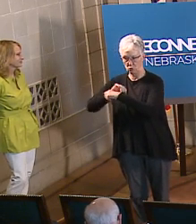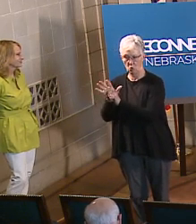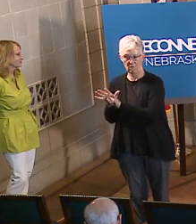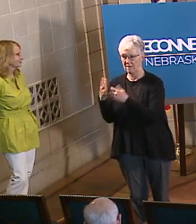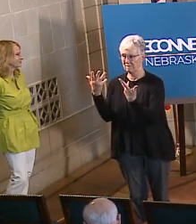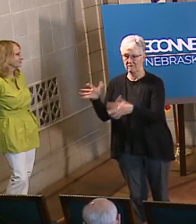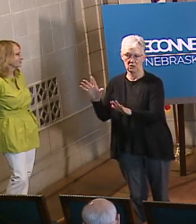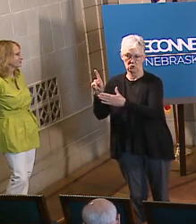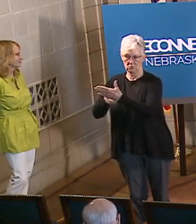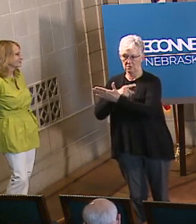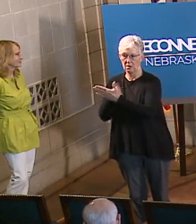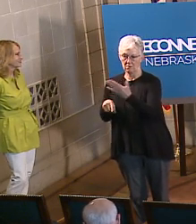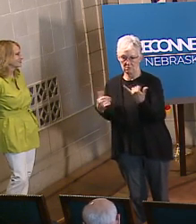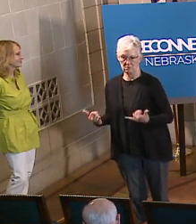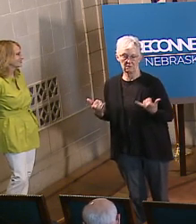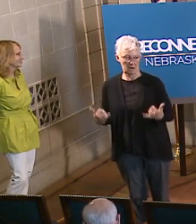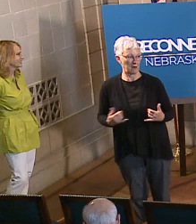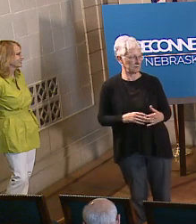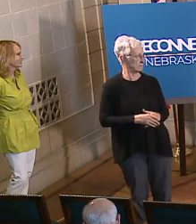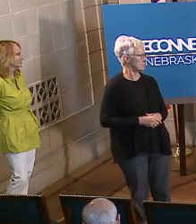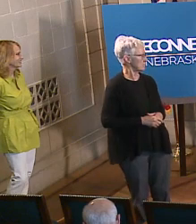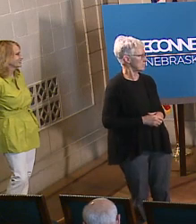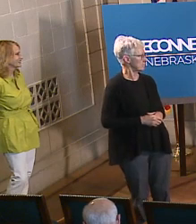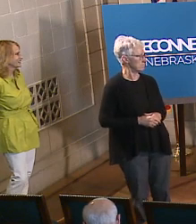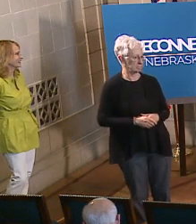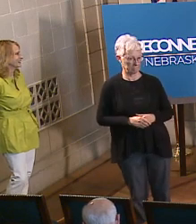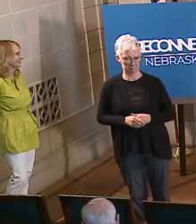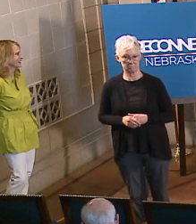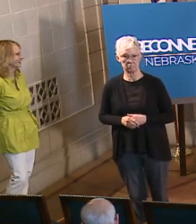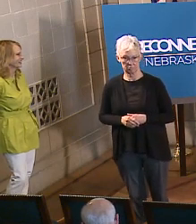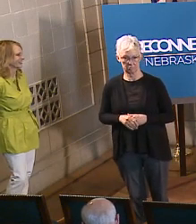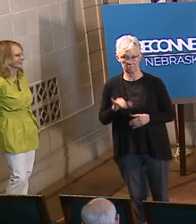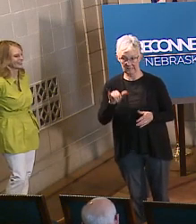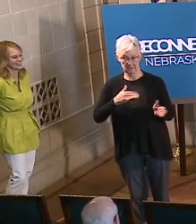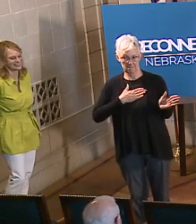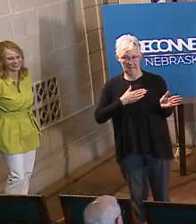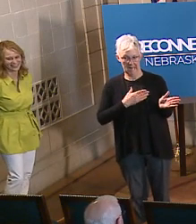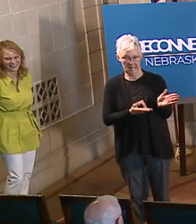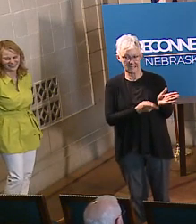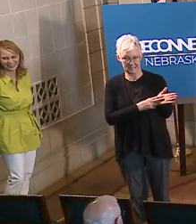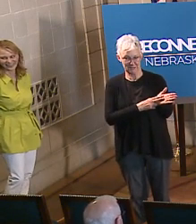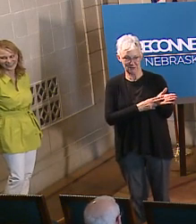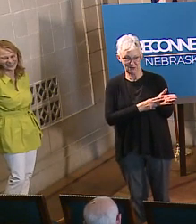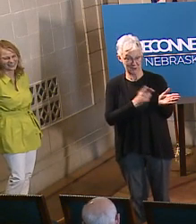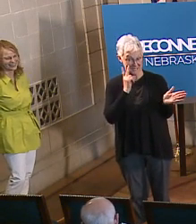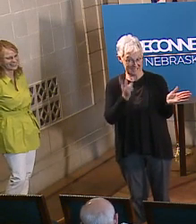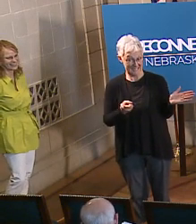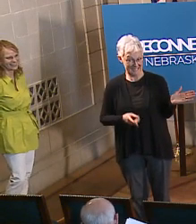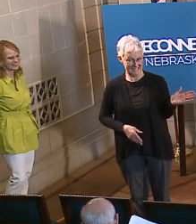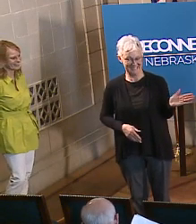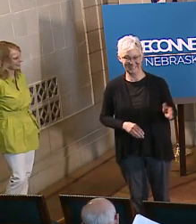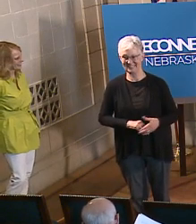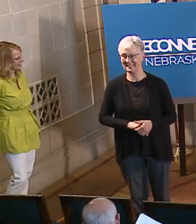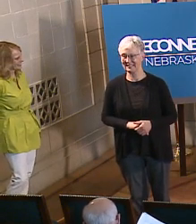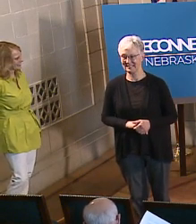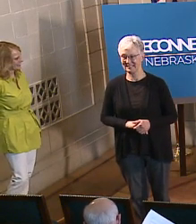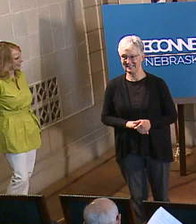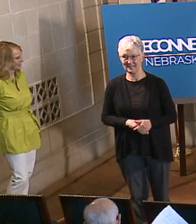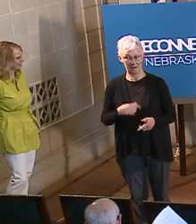THAT I SIGNED.